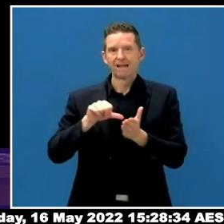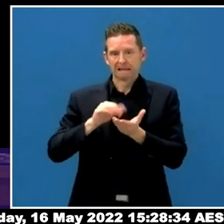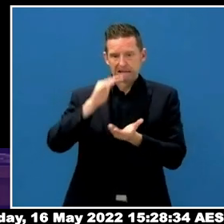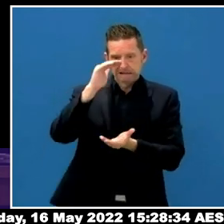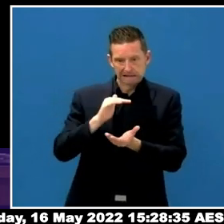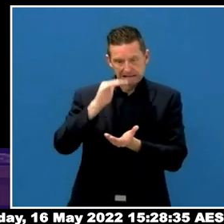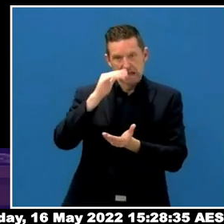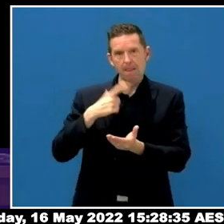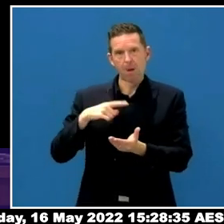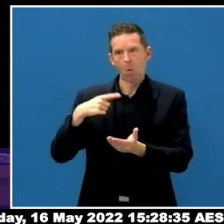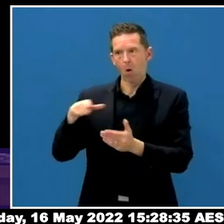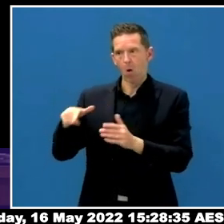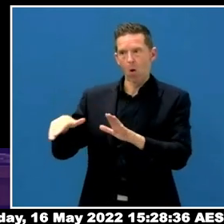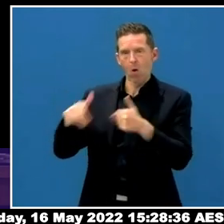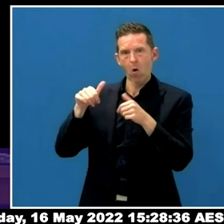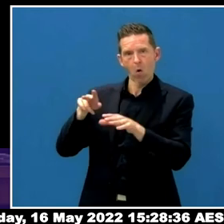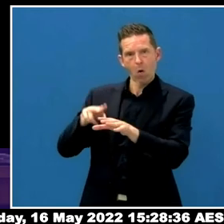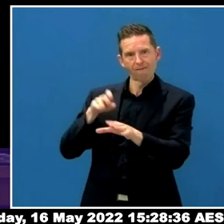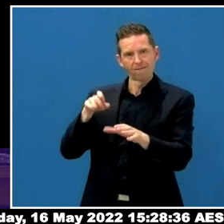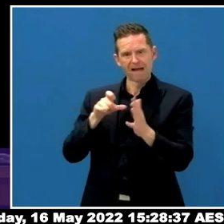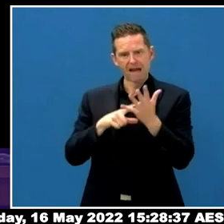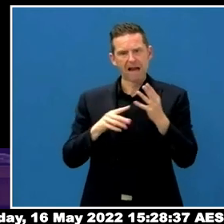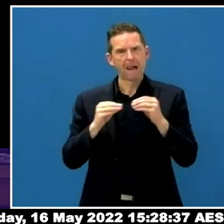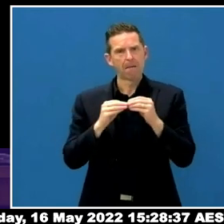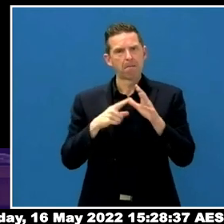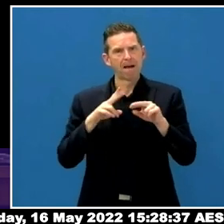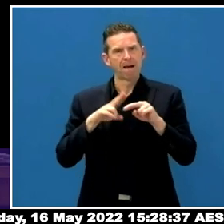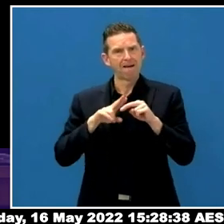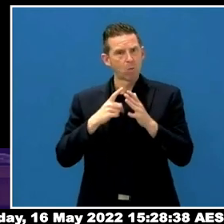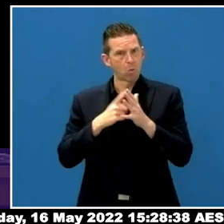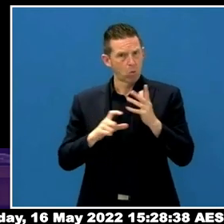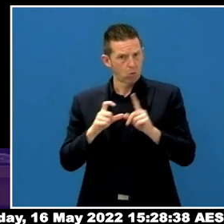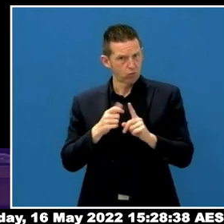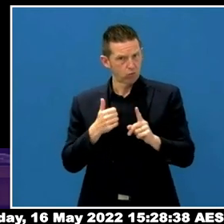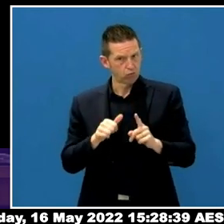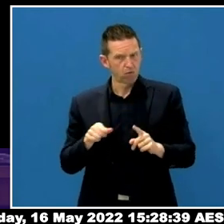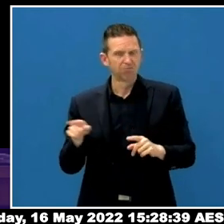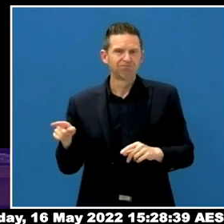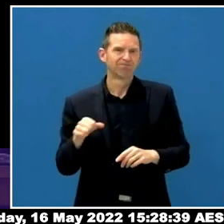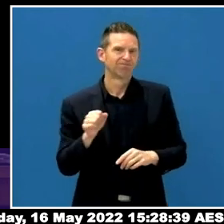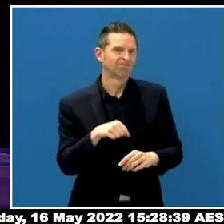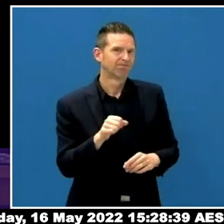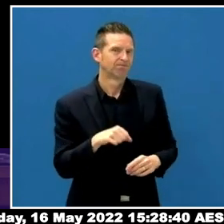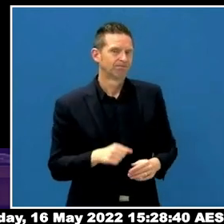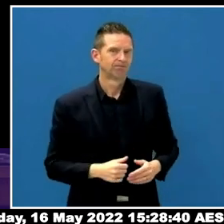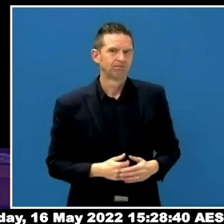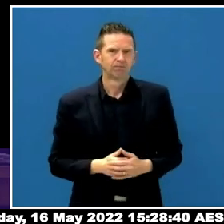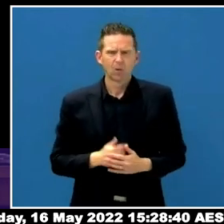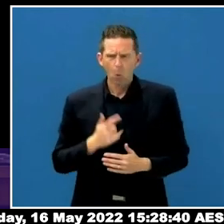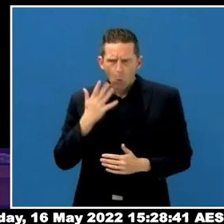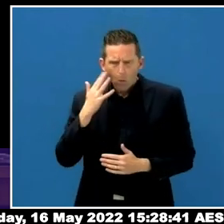When was that, Suzie? SUZIE: Pretty much - yeah, I think he went from